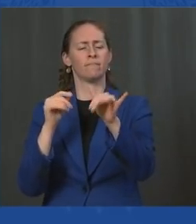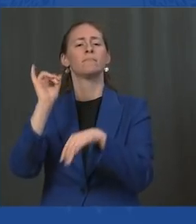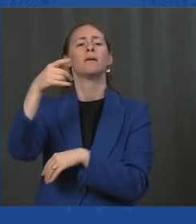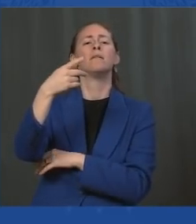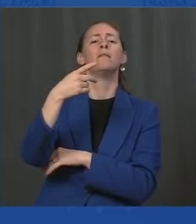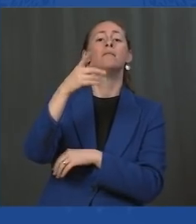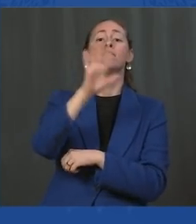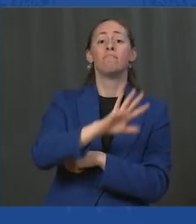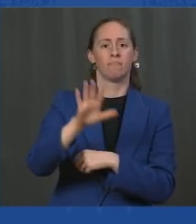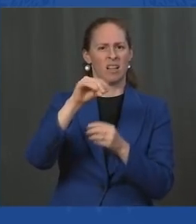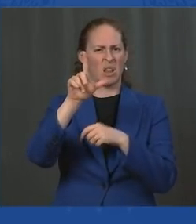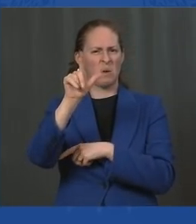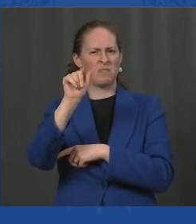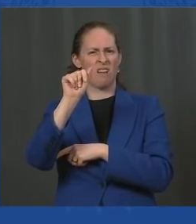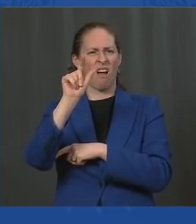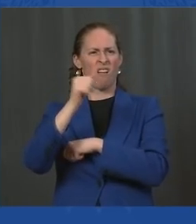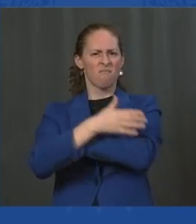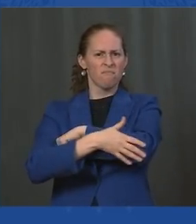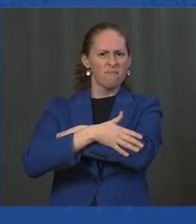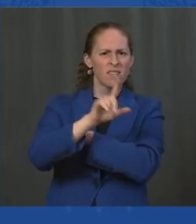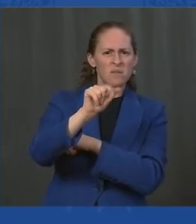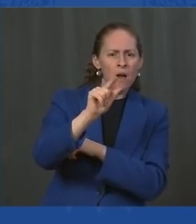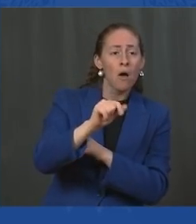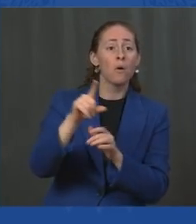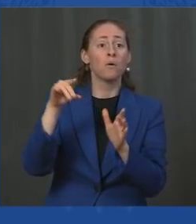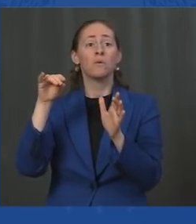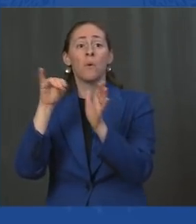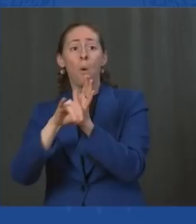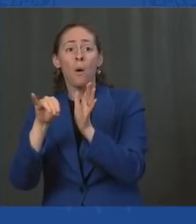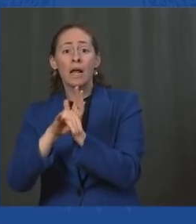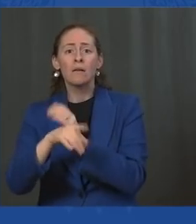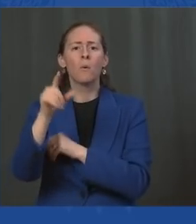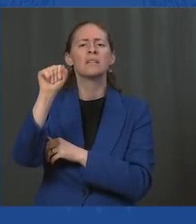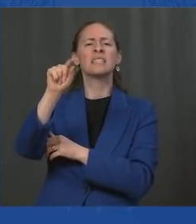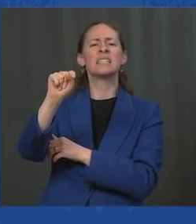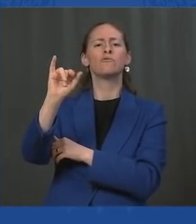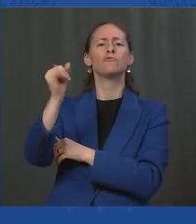like New Orleans and St. John, issued a voluntary evacuation order at first